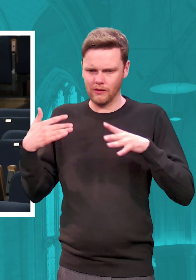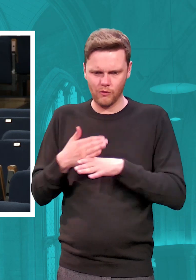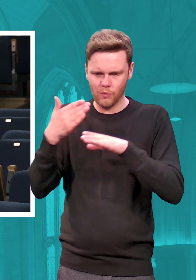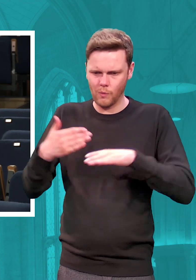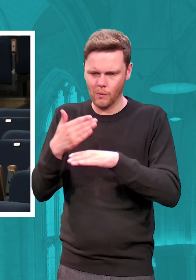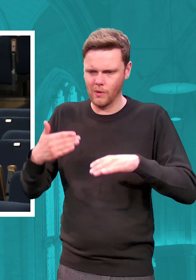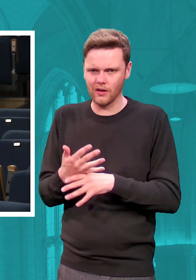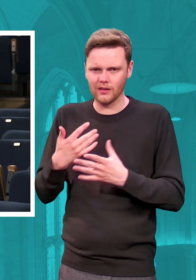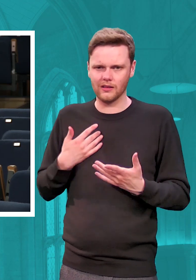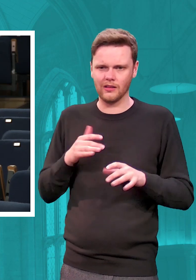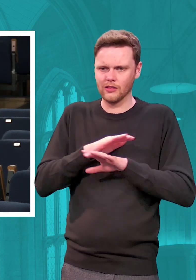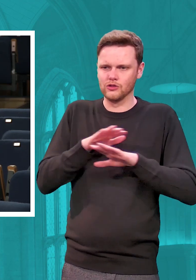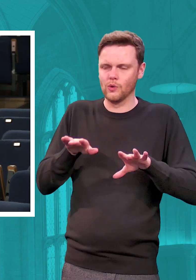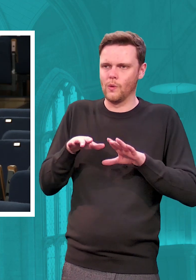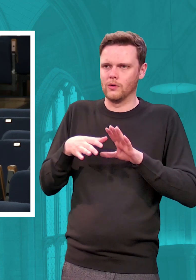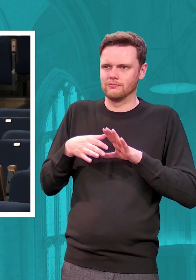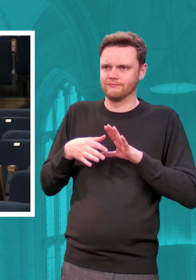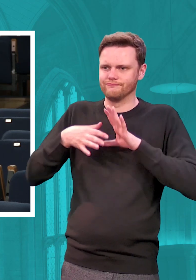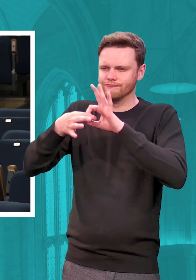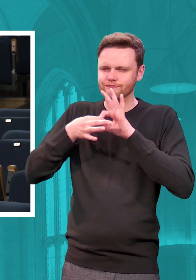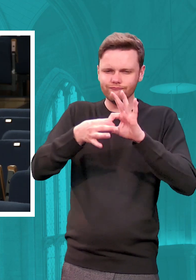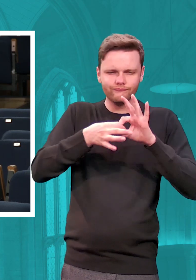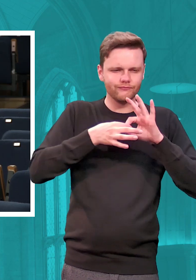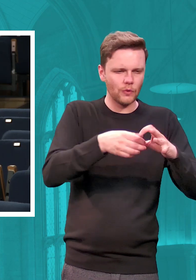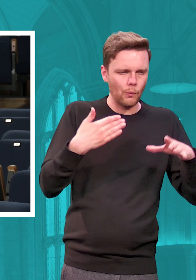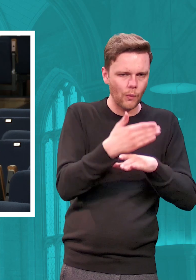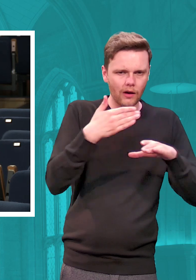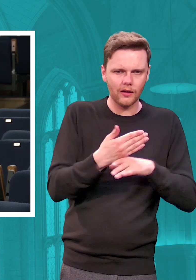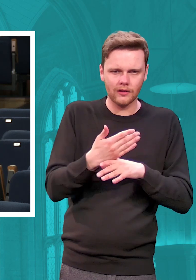A lack of joined up working and talented staff disempowered.